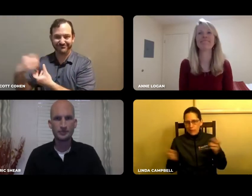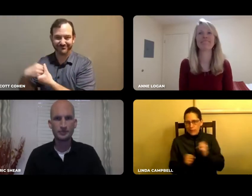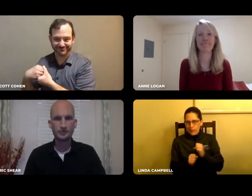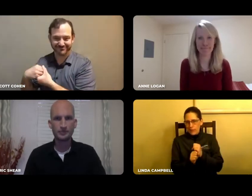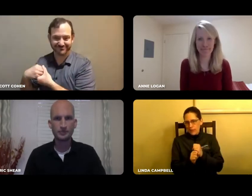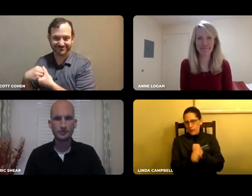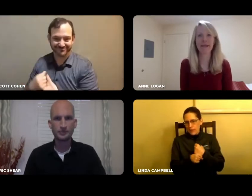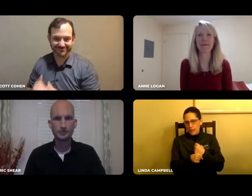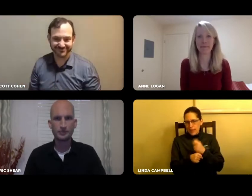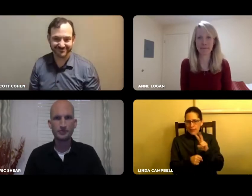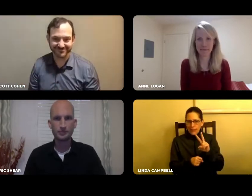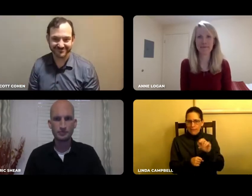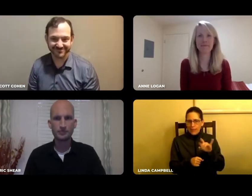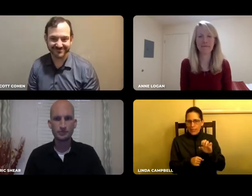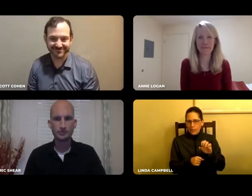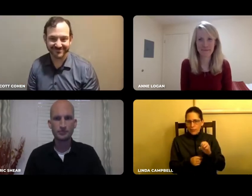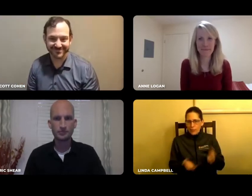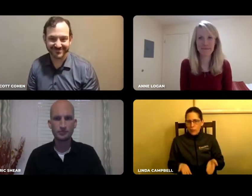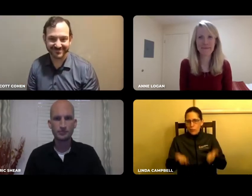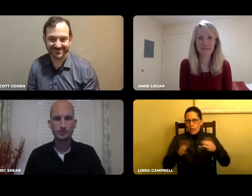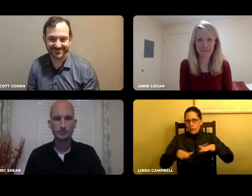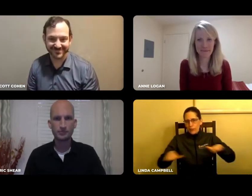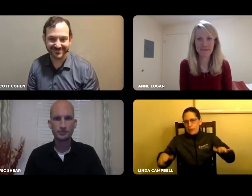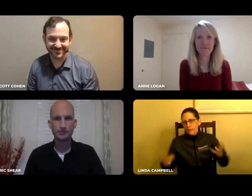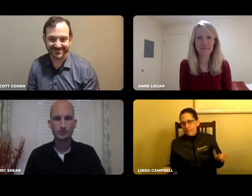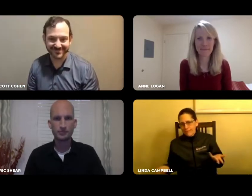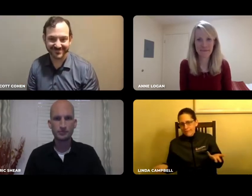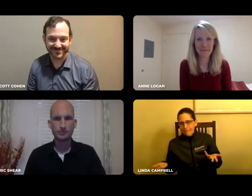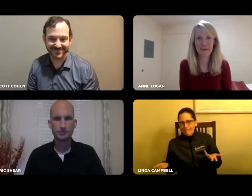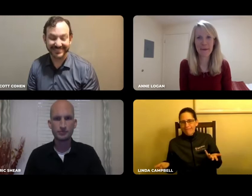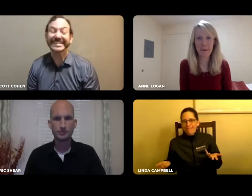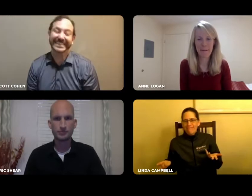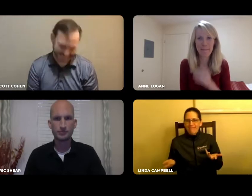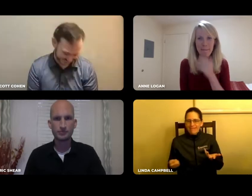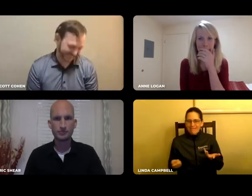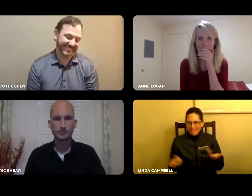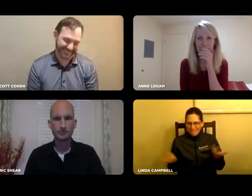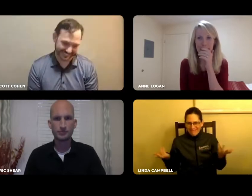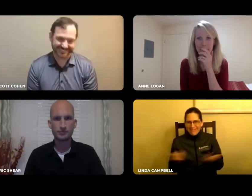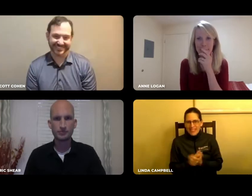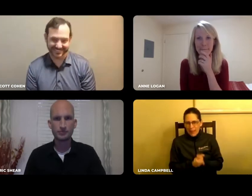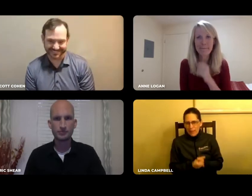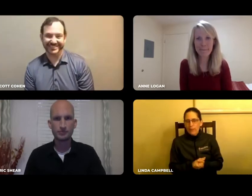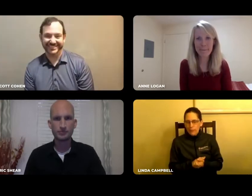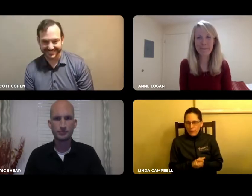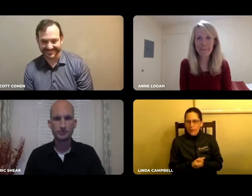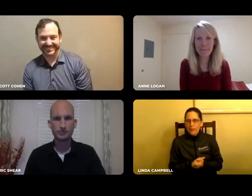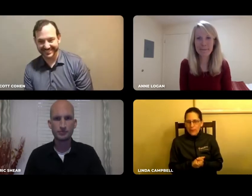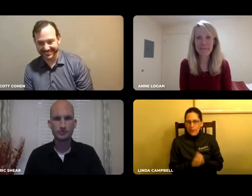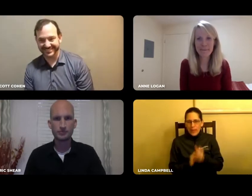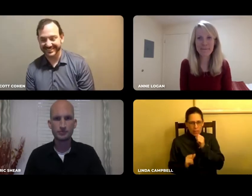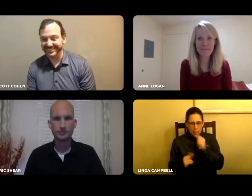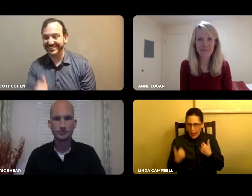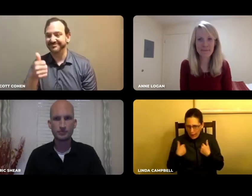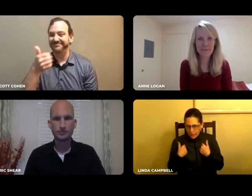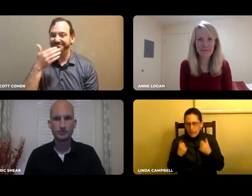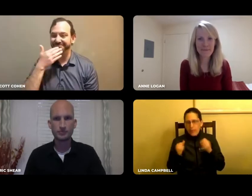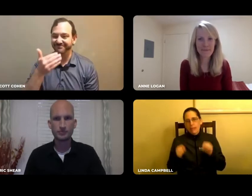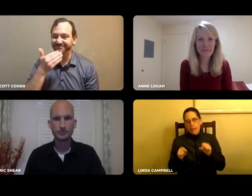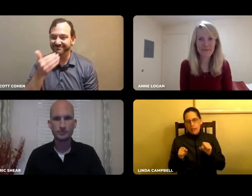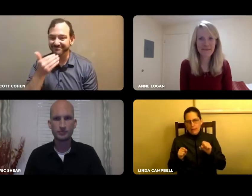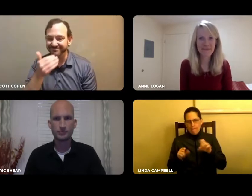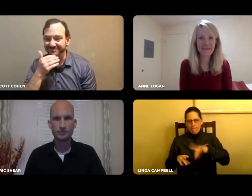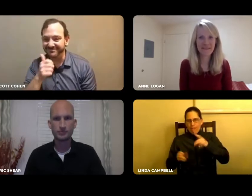You know, it takes a village to raise a child and if you don't have a way, then